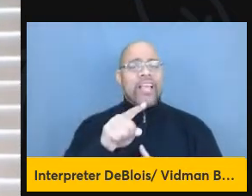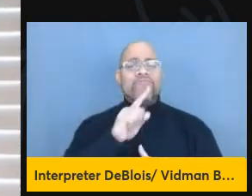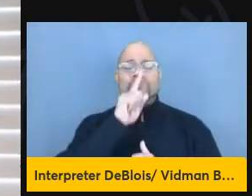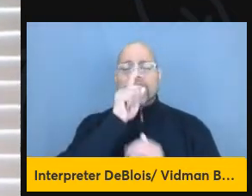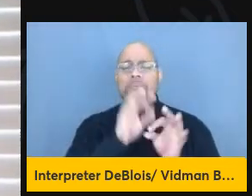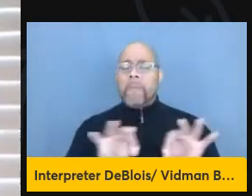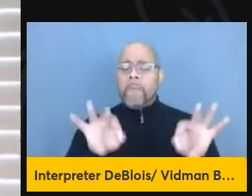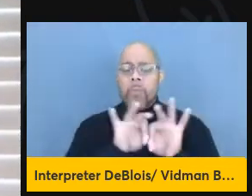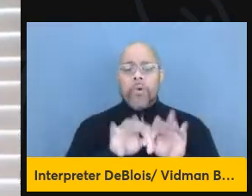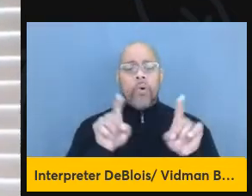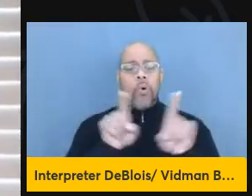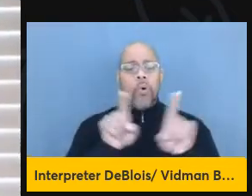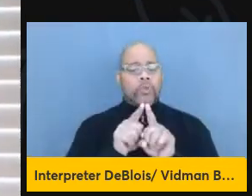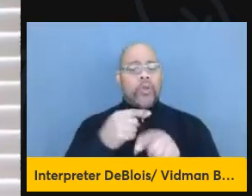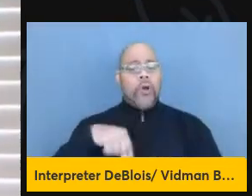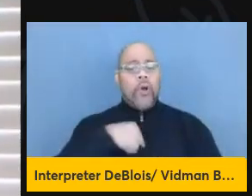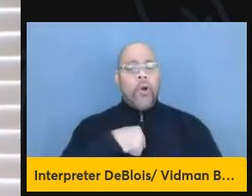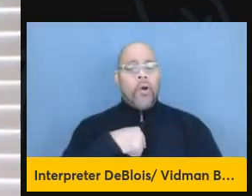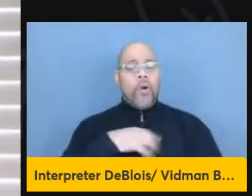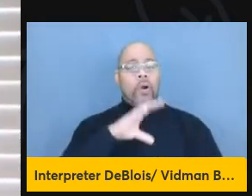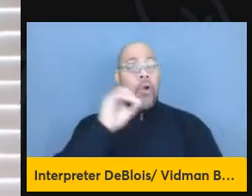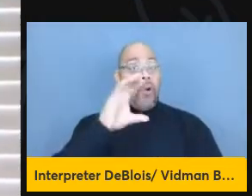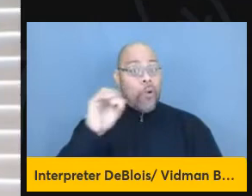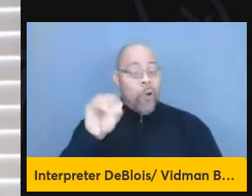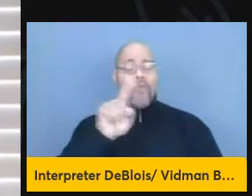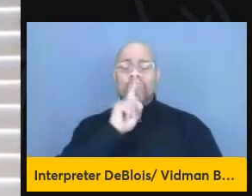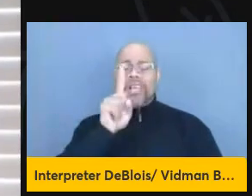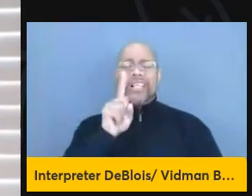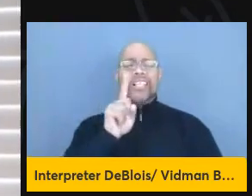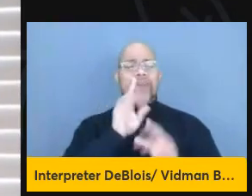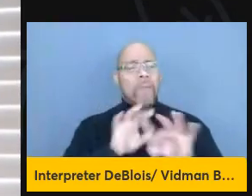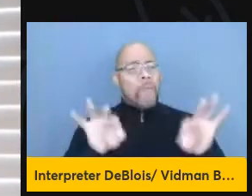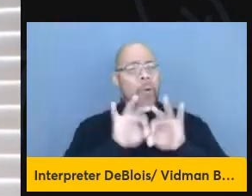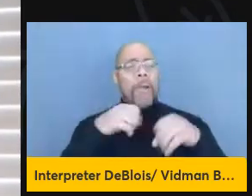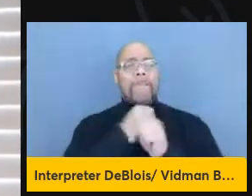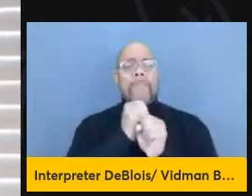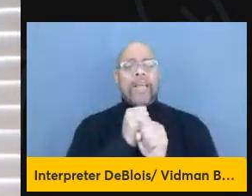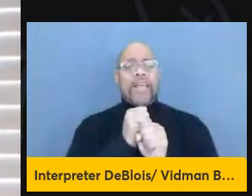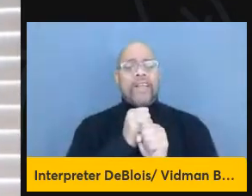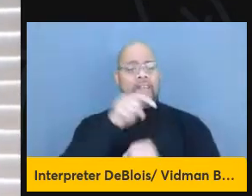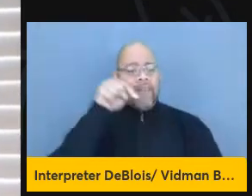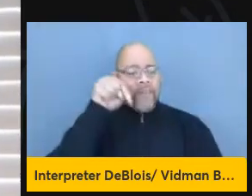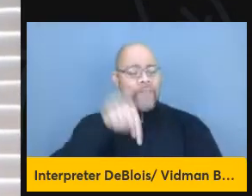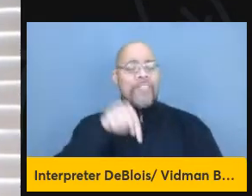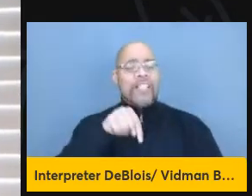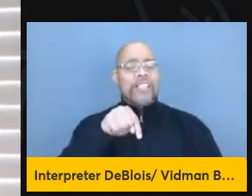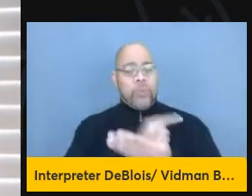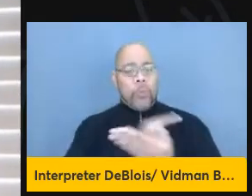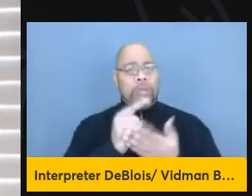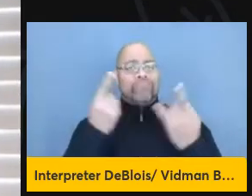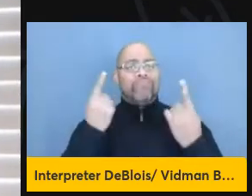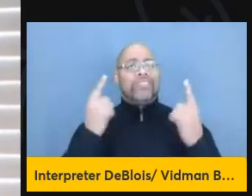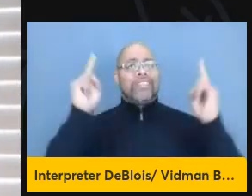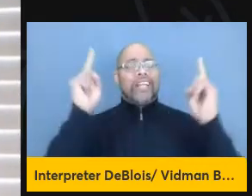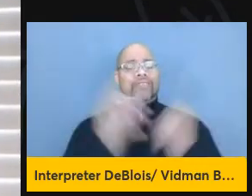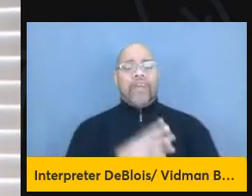well as our our own cocoa. They have been very pivotal and making this week successful and making it the hit that it's